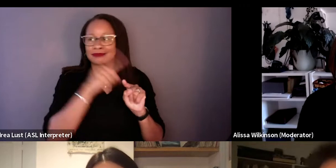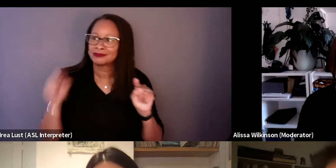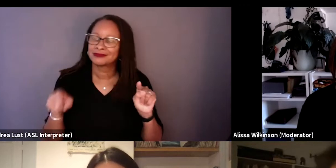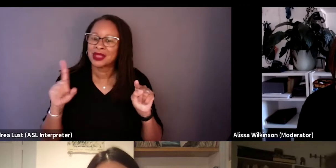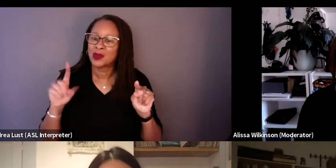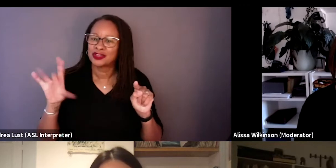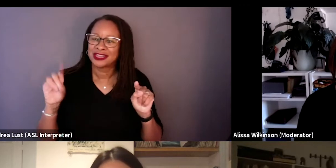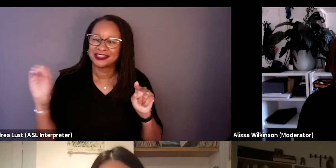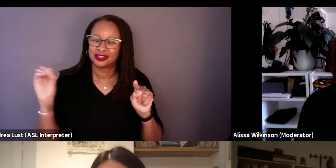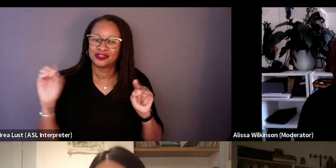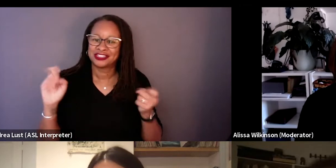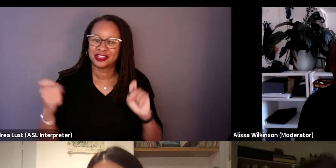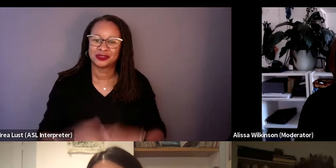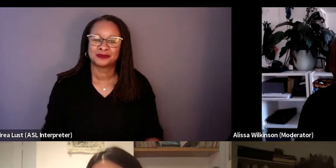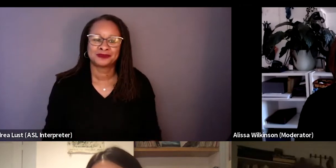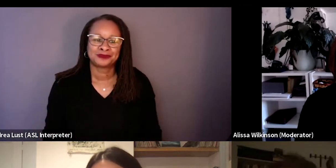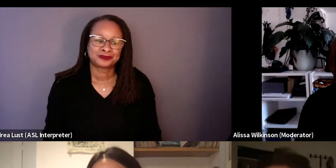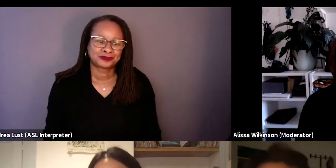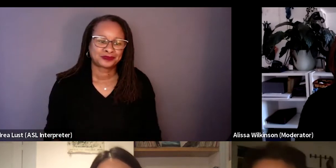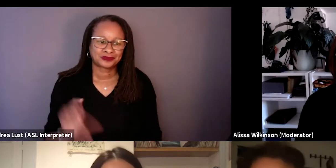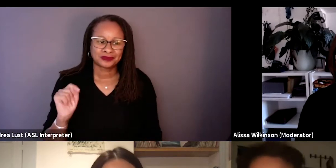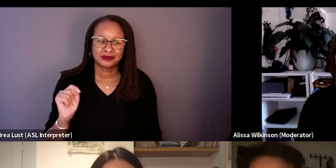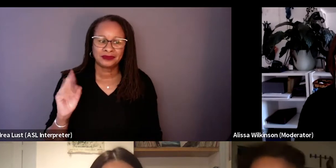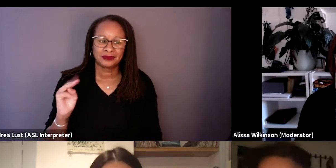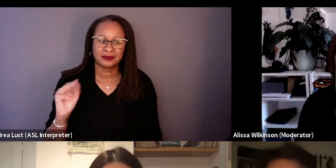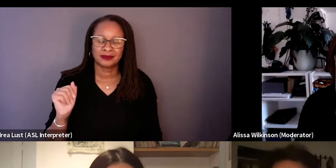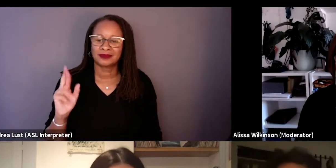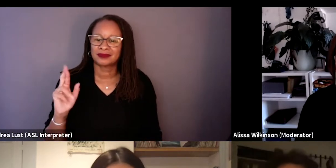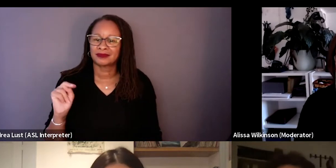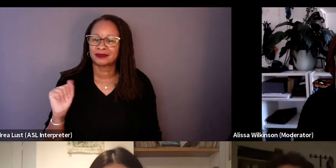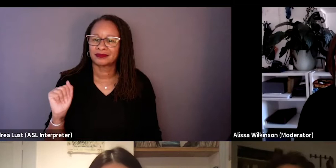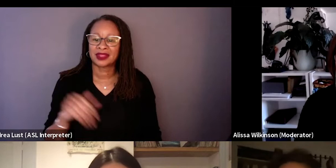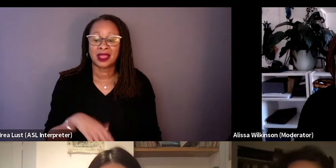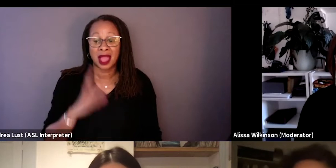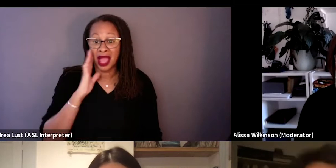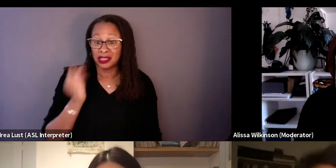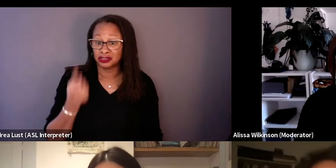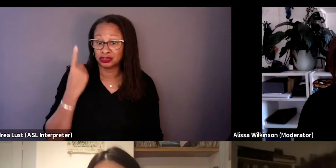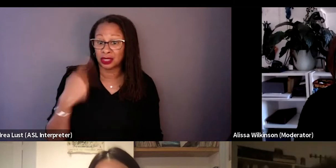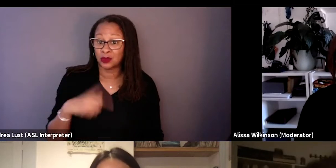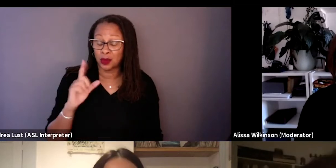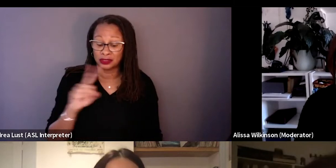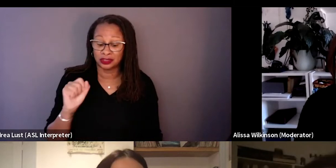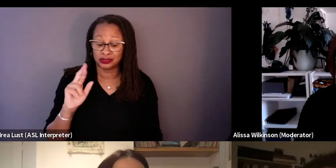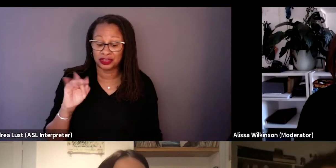Um, so yeah, for me, as an Afghan, I knew what Zarifa was going through as a woman. Yeah. From the same generation.